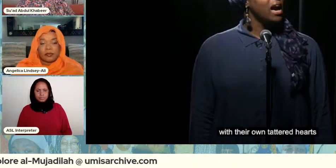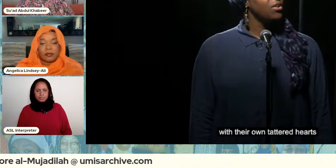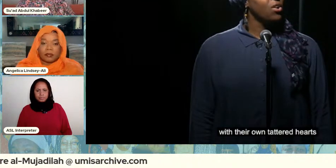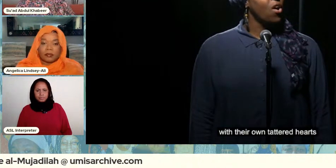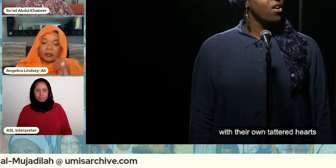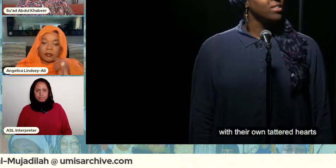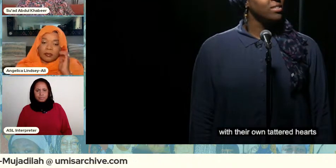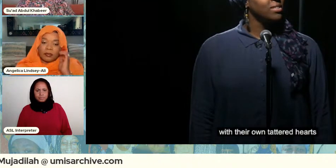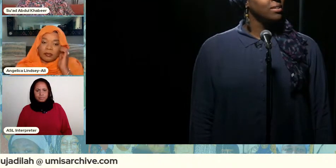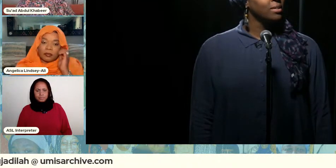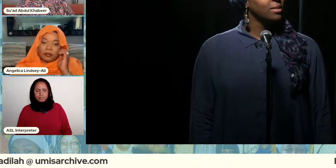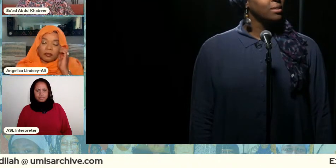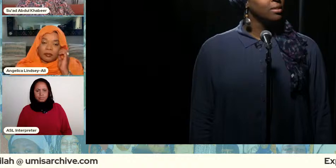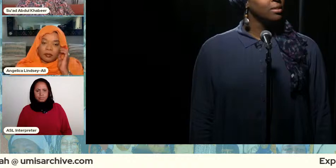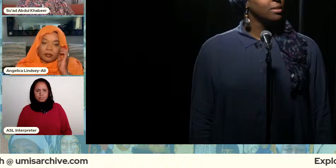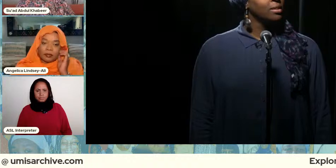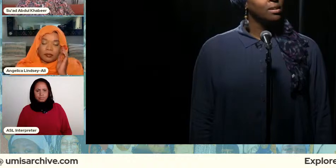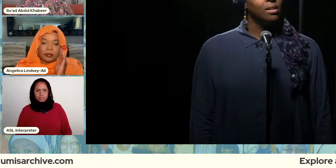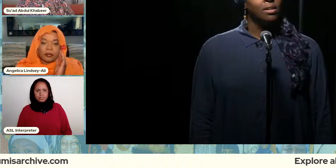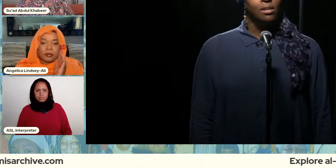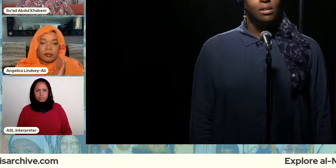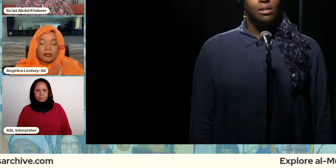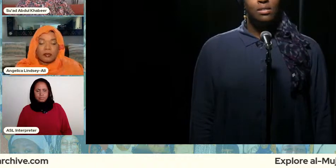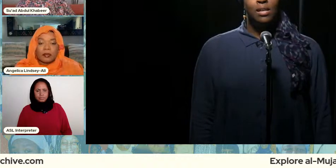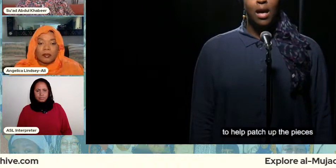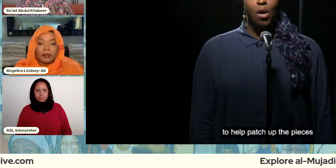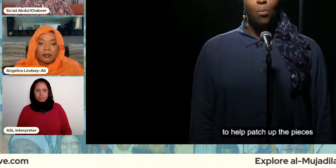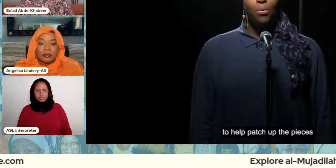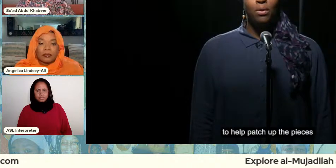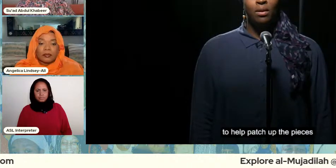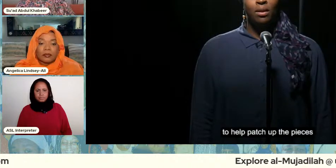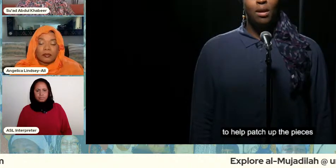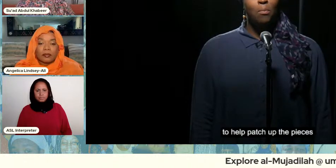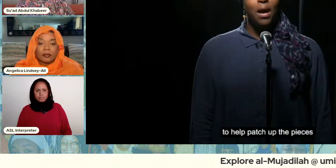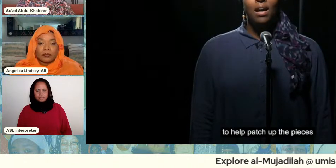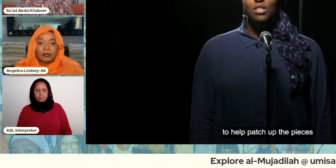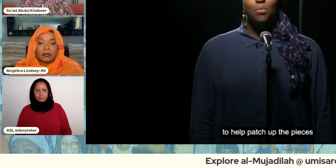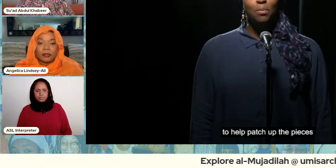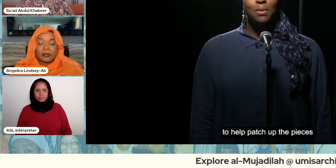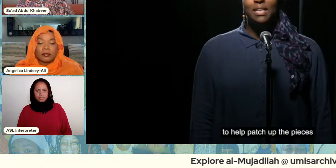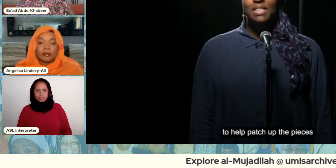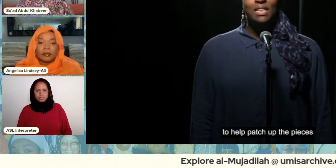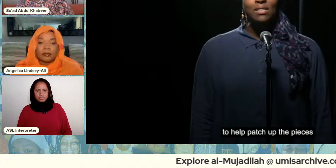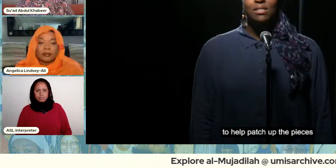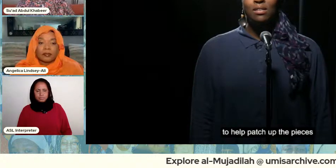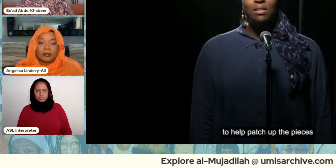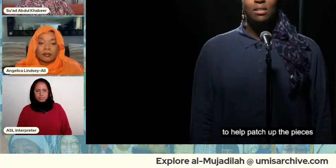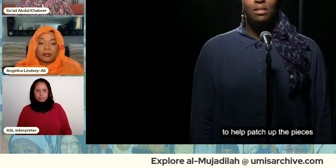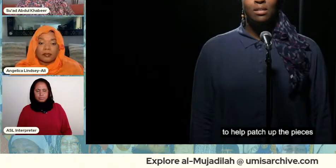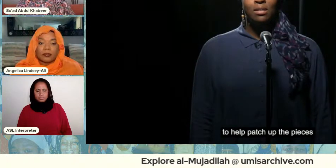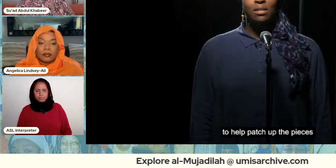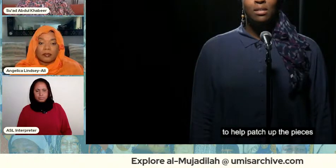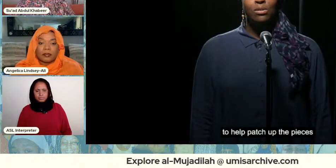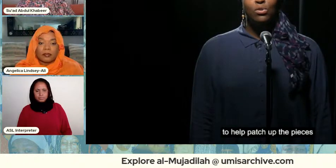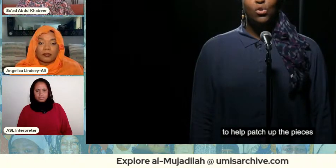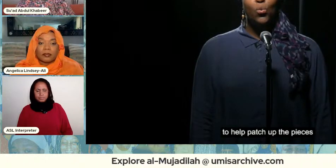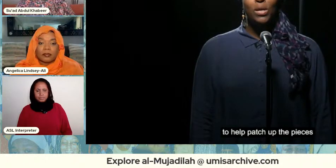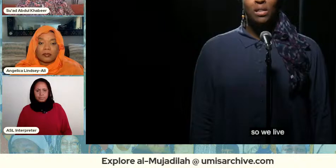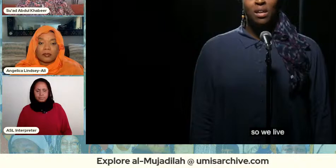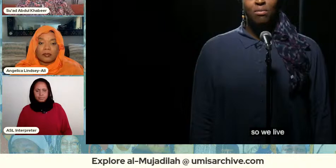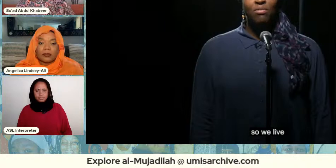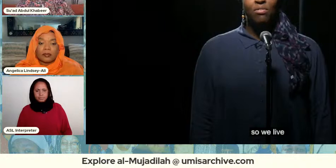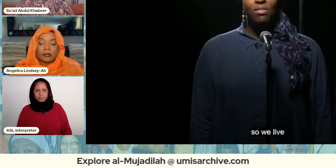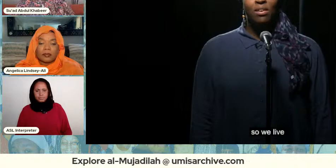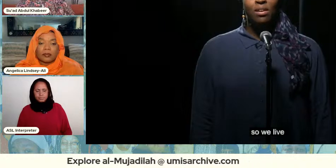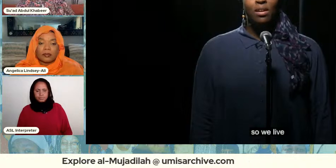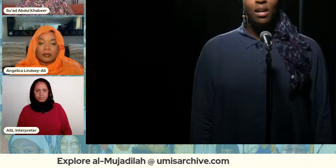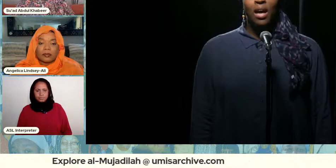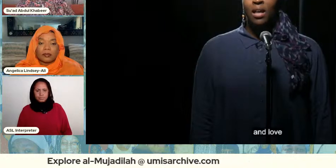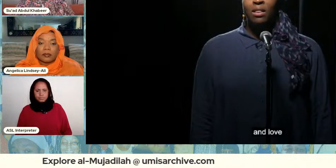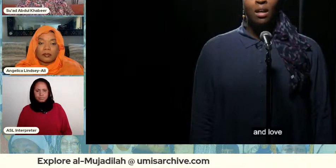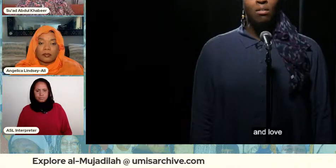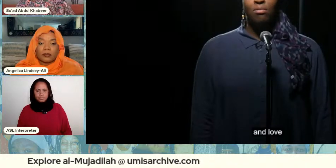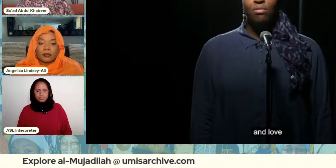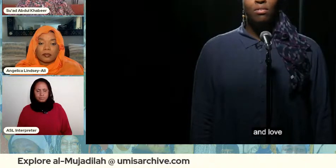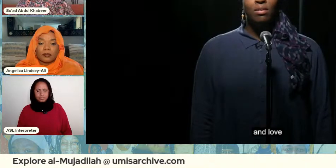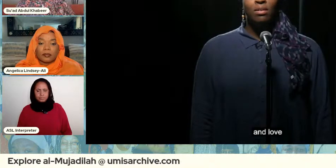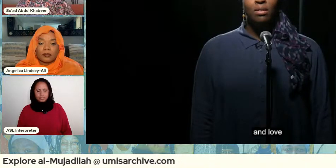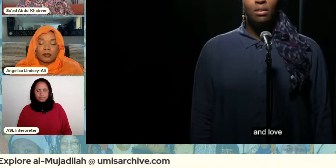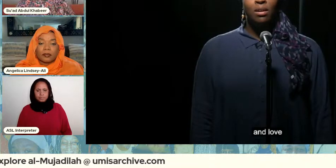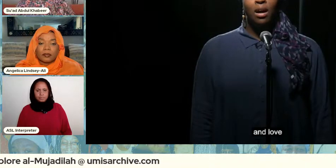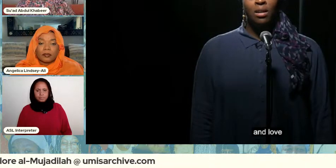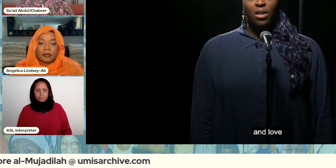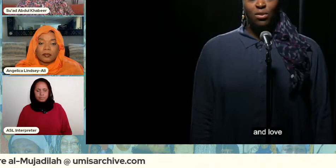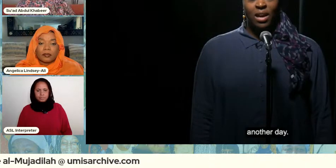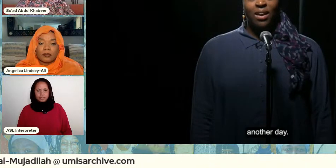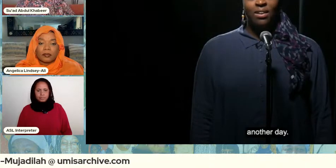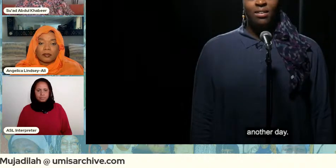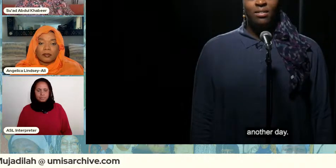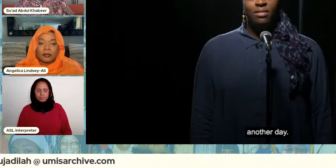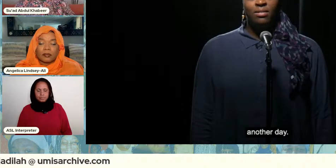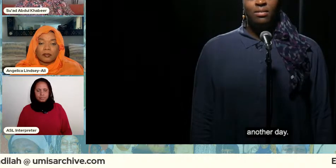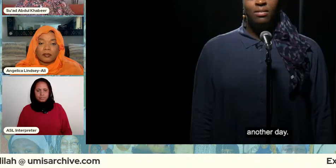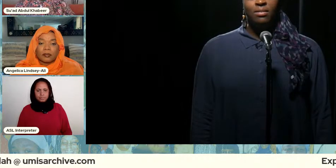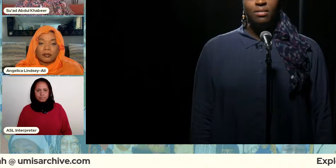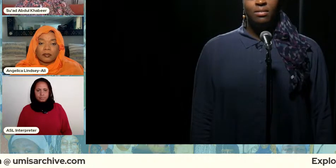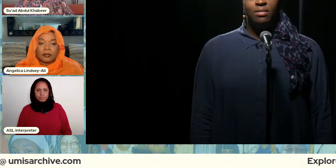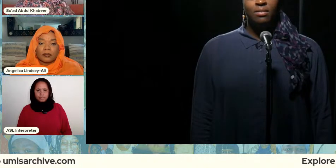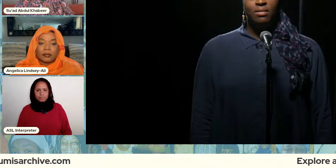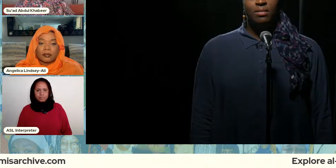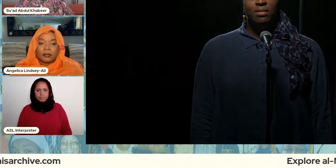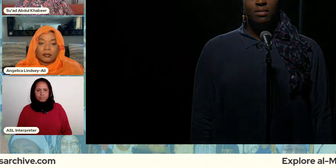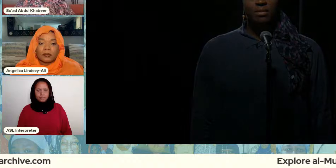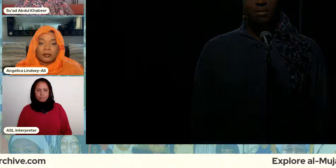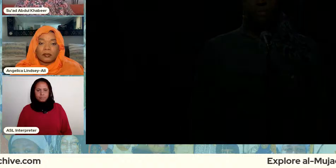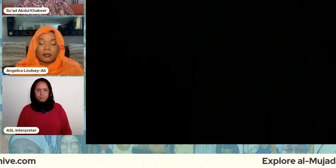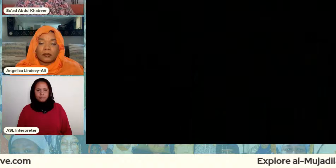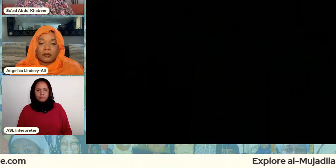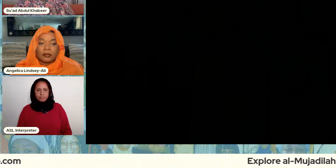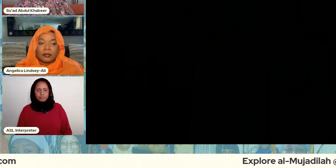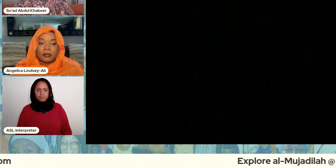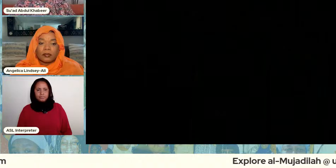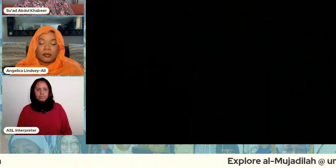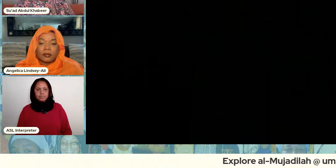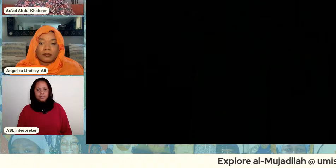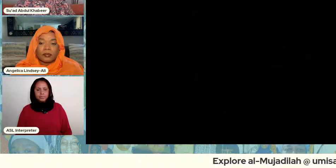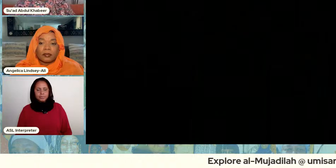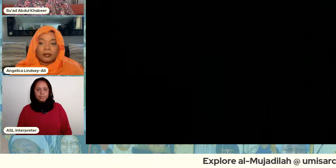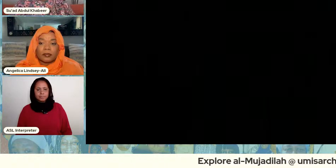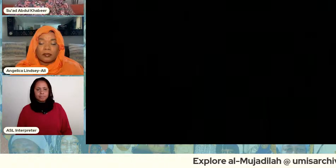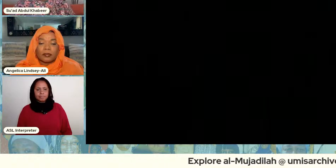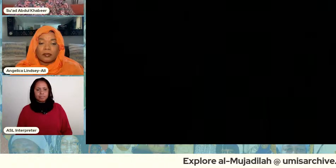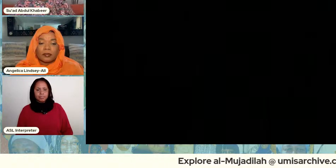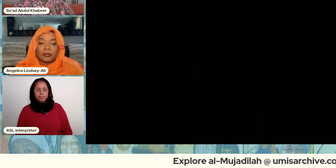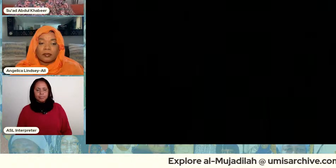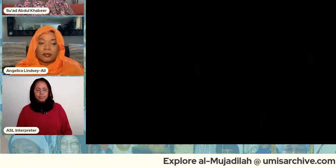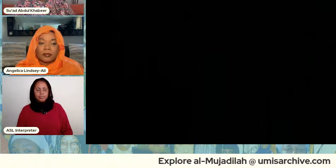tattered hearts to help patch up the pieces so we live and love another day